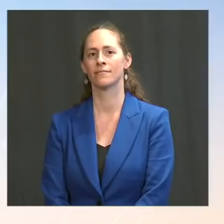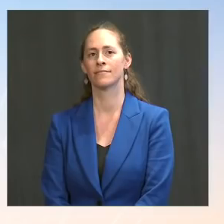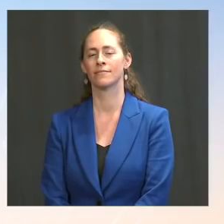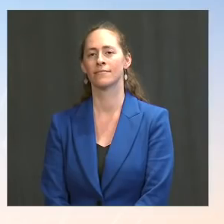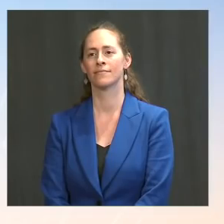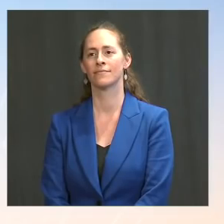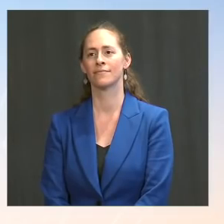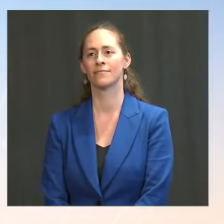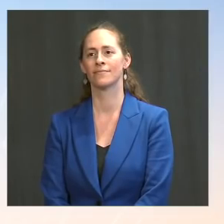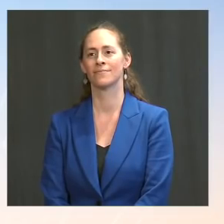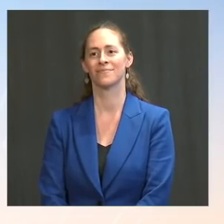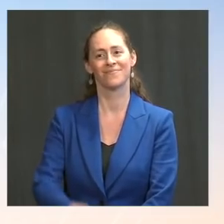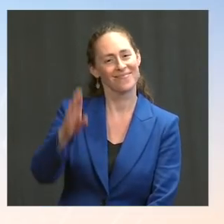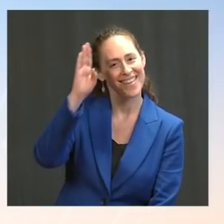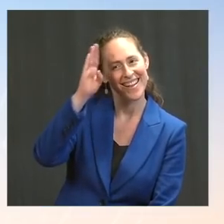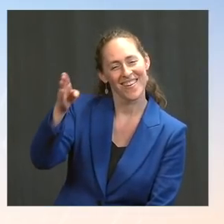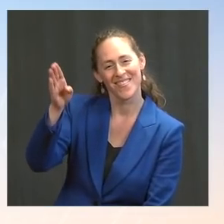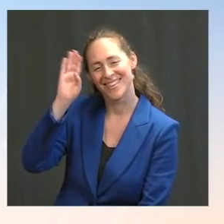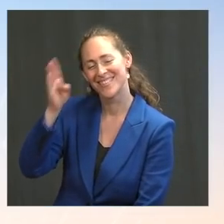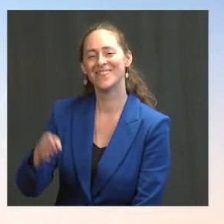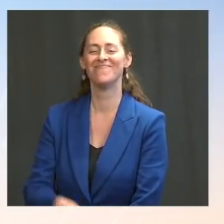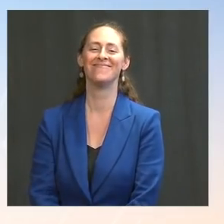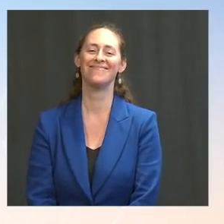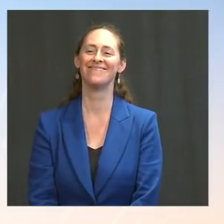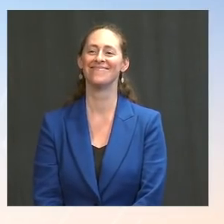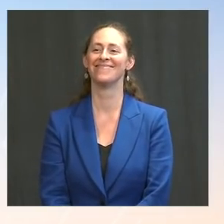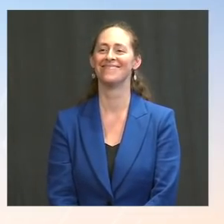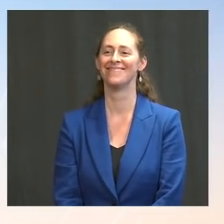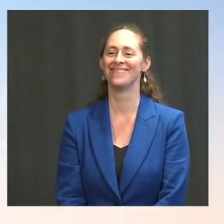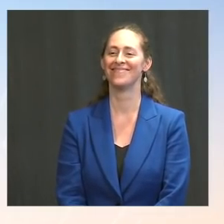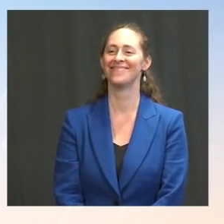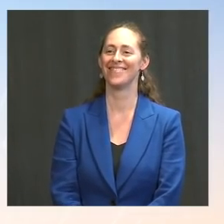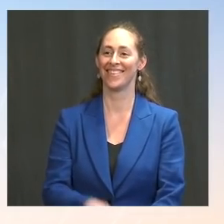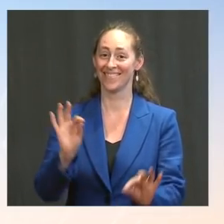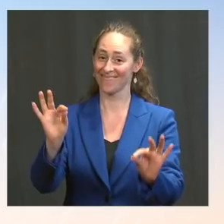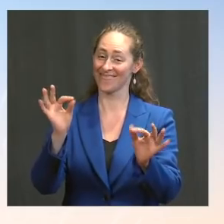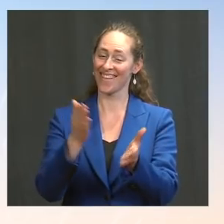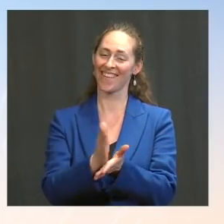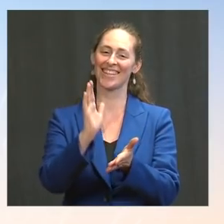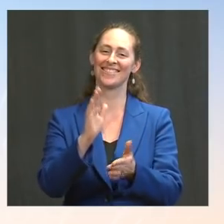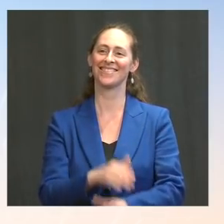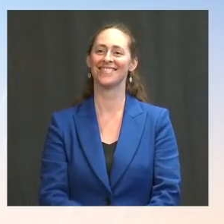Ms. Psaki: Hi, everyone. Happy Friday. All right. So, today, it's Jobs Day.